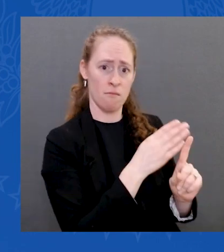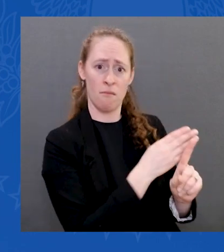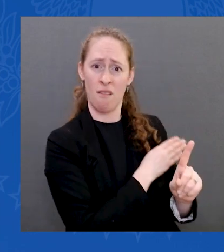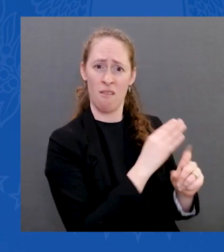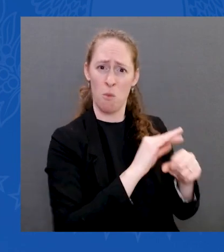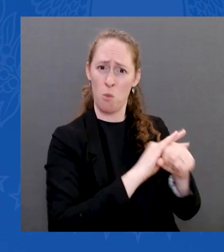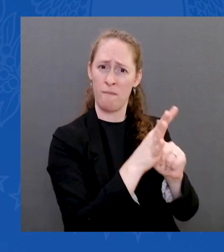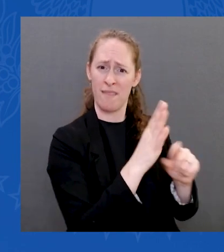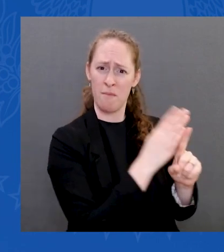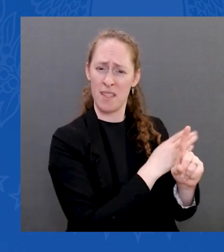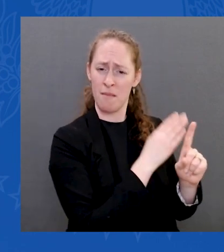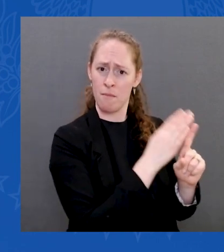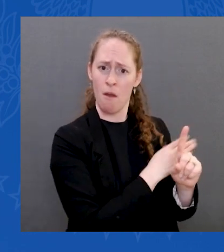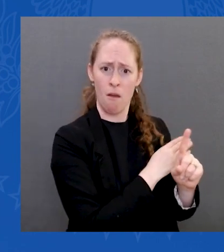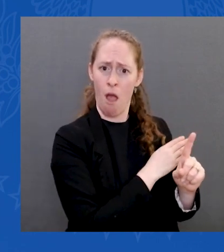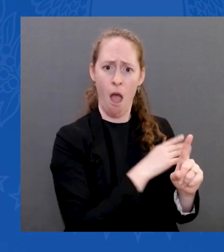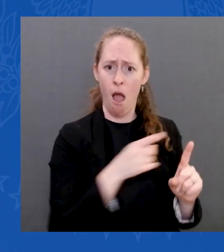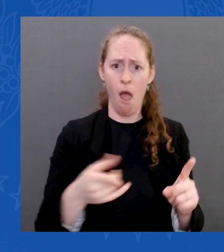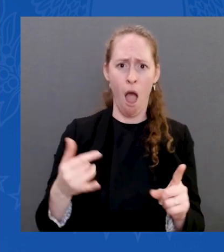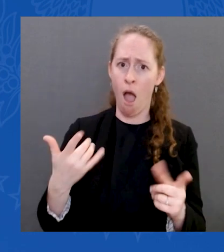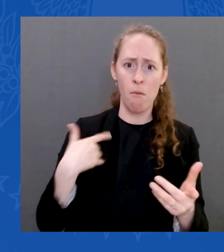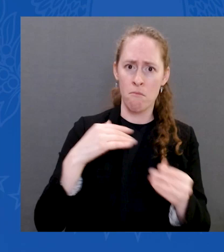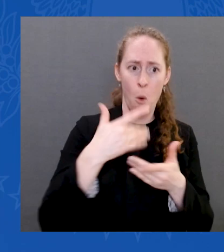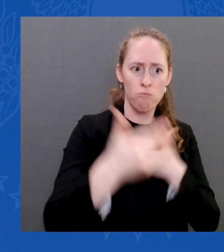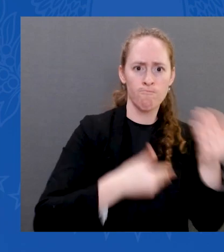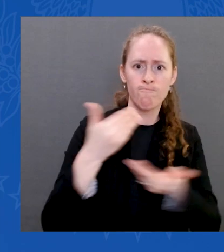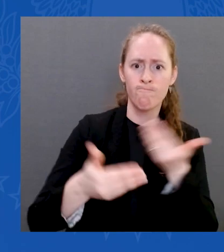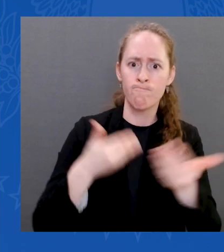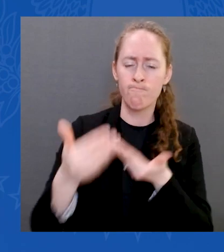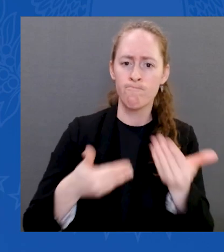by 65 percent and counselors by 17 percent.